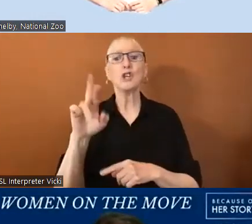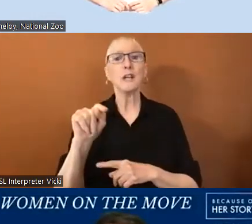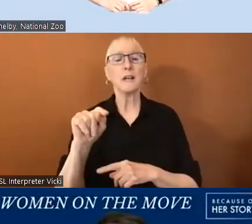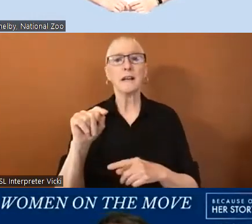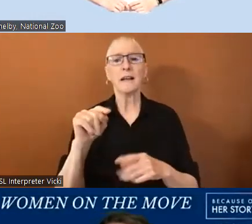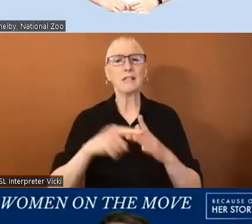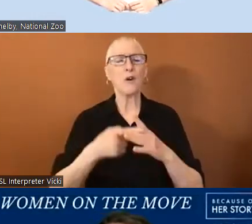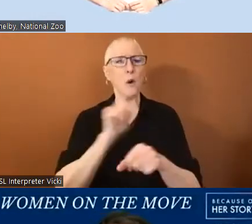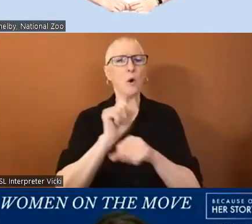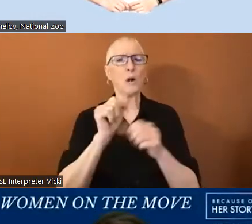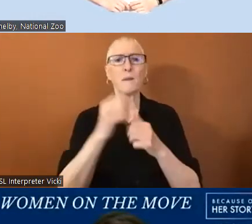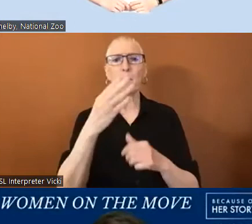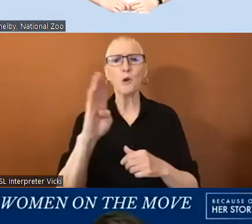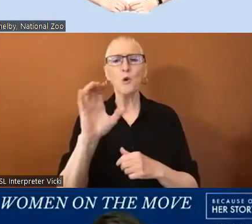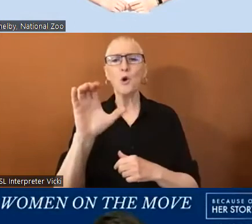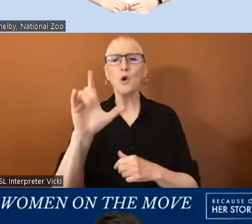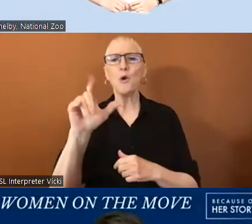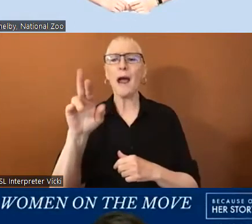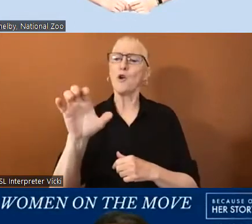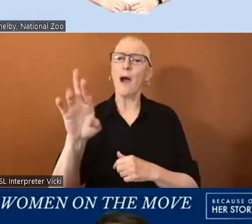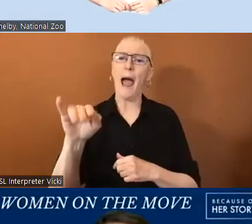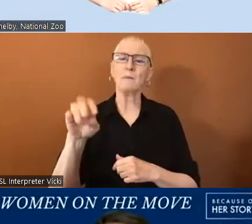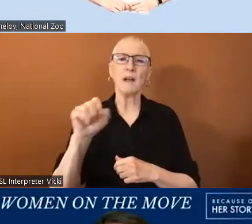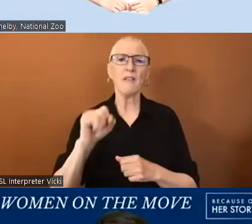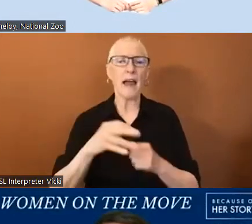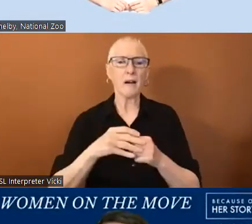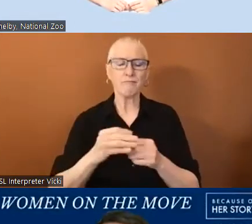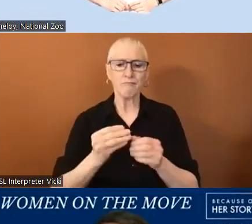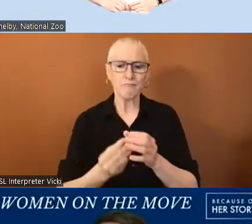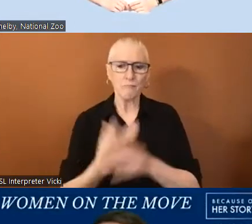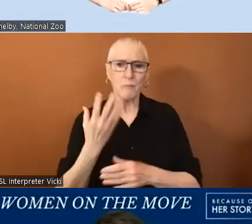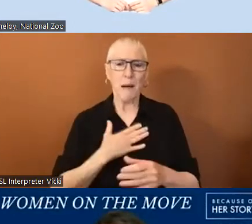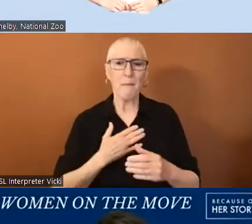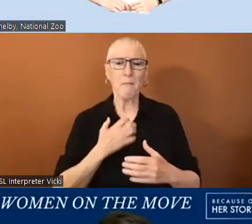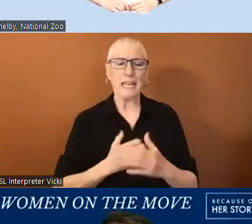blue crabs and that kind of really just grew my passion into the aquatic side of research